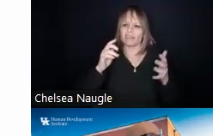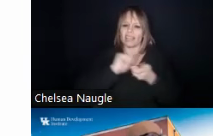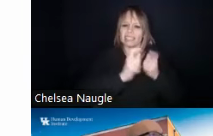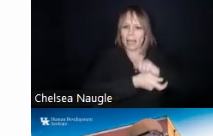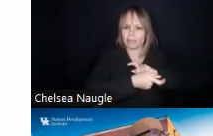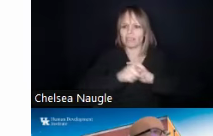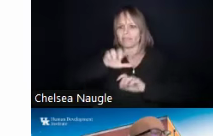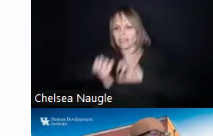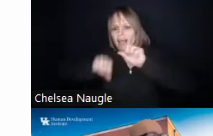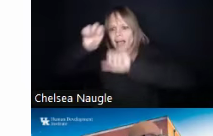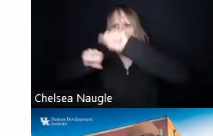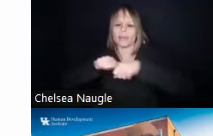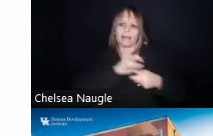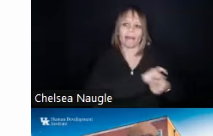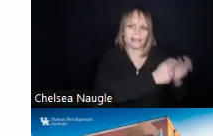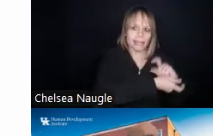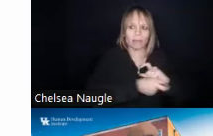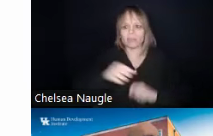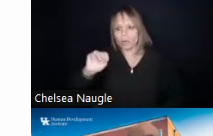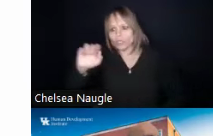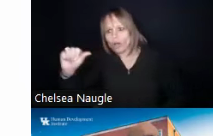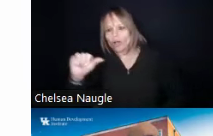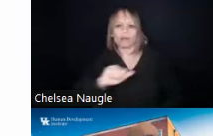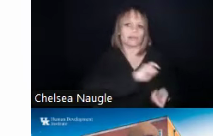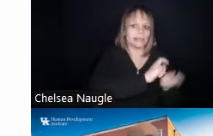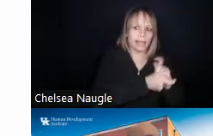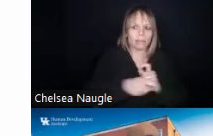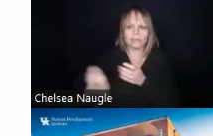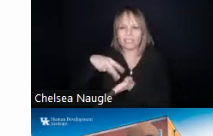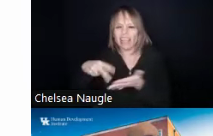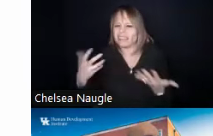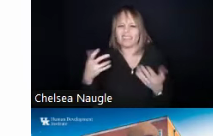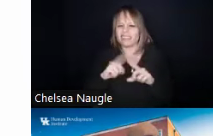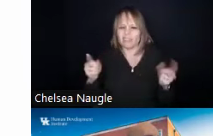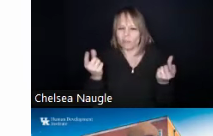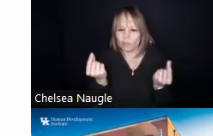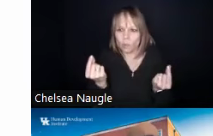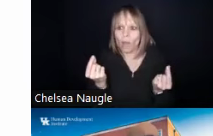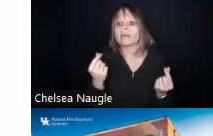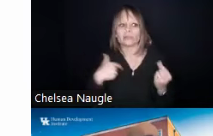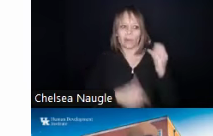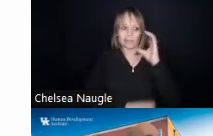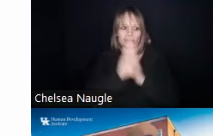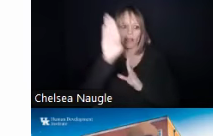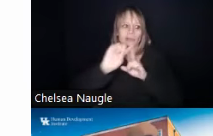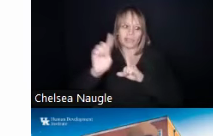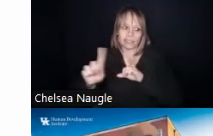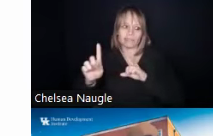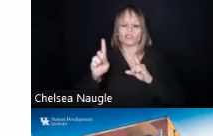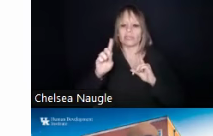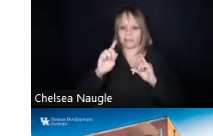dance make? And so I've built over time a list of different characteristics here. And so uh now in this study I gave